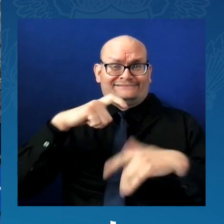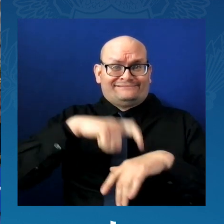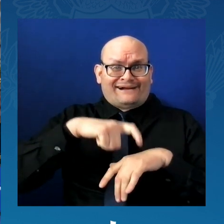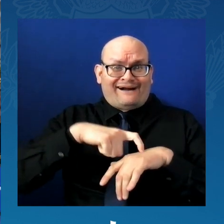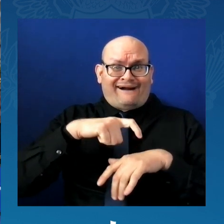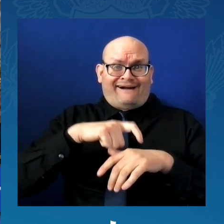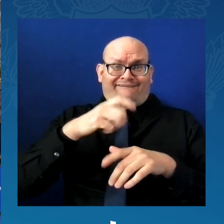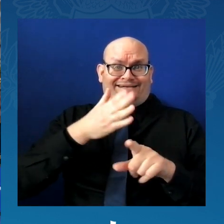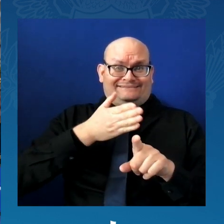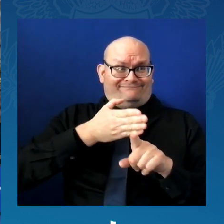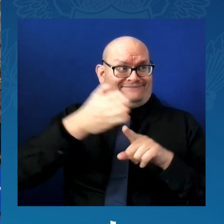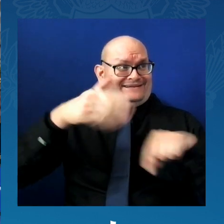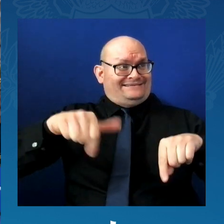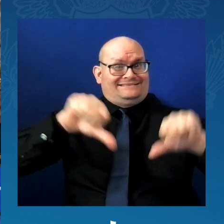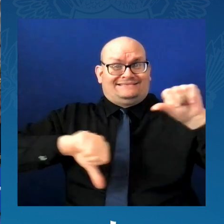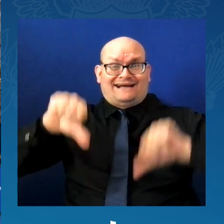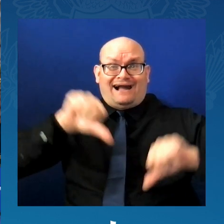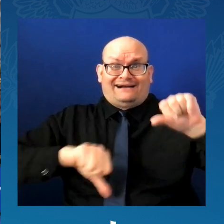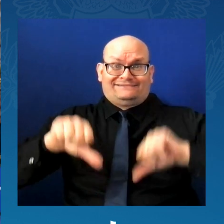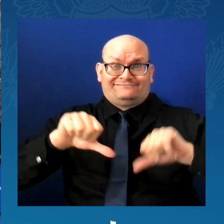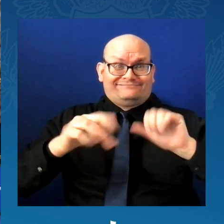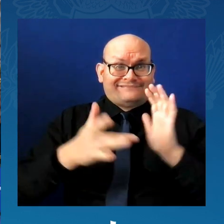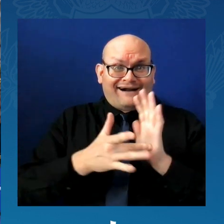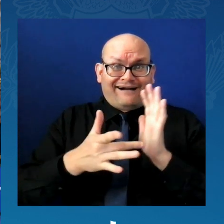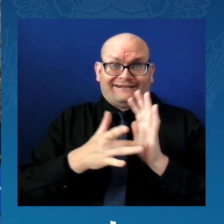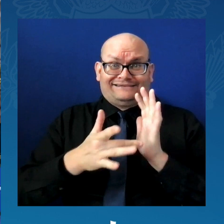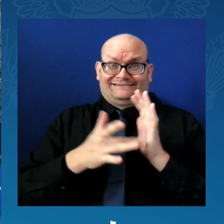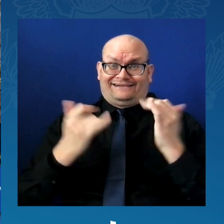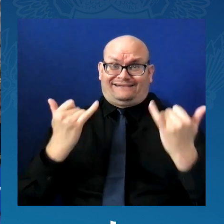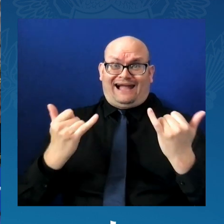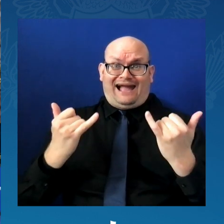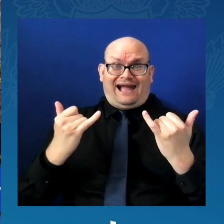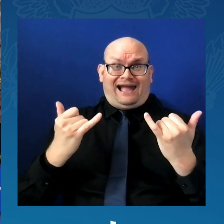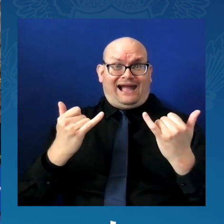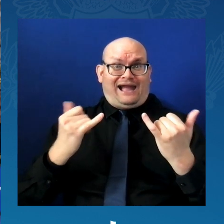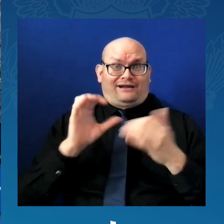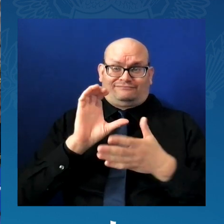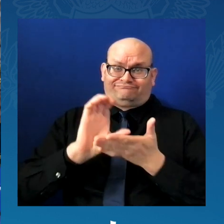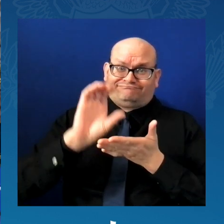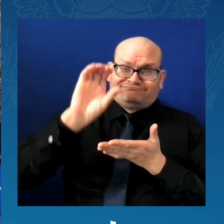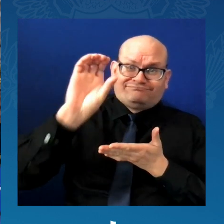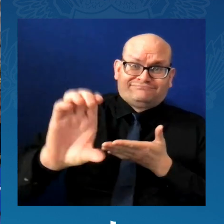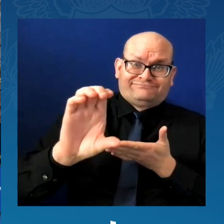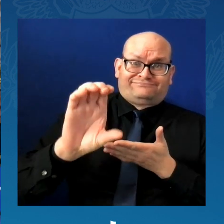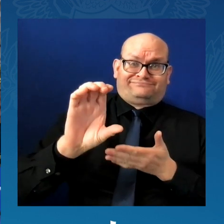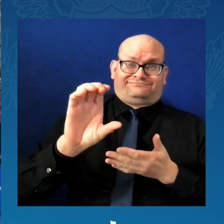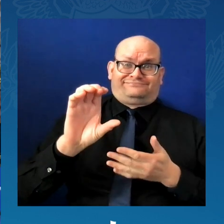has launched historic investments in our STEM ecosystem investments that will transform science and technology